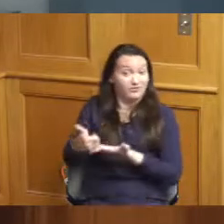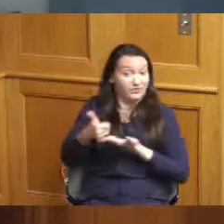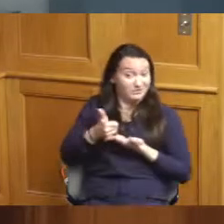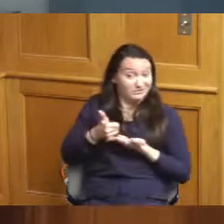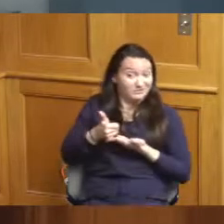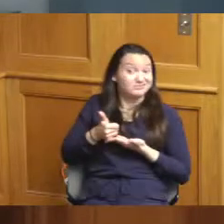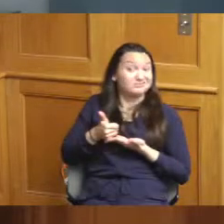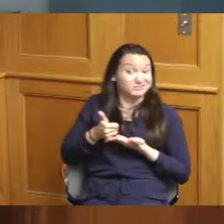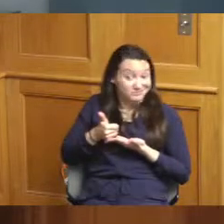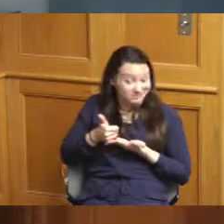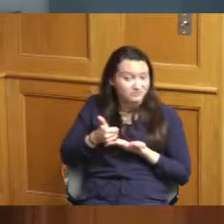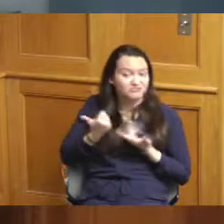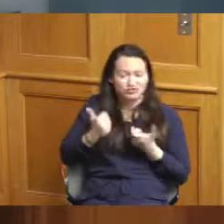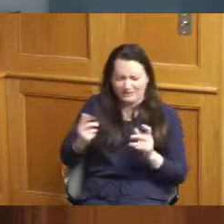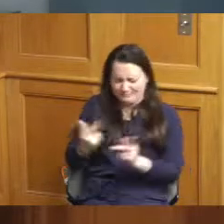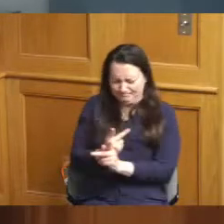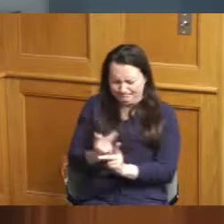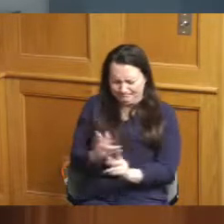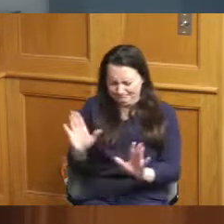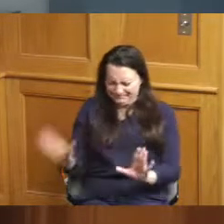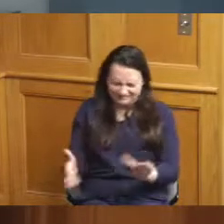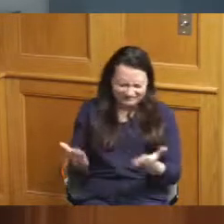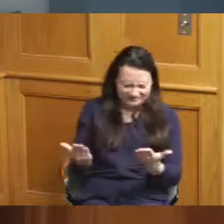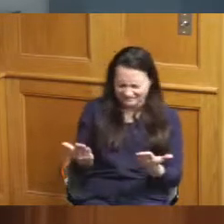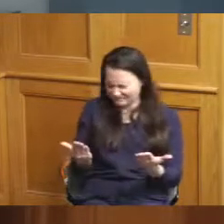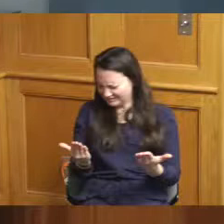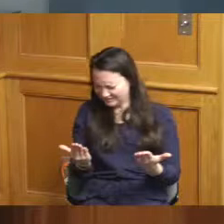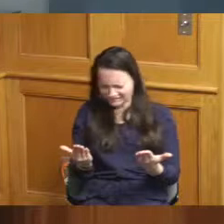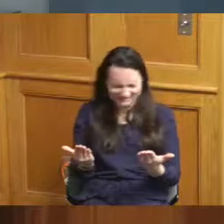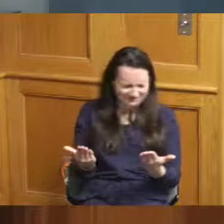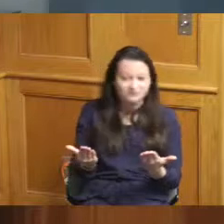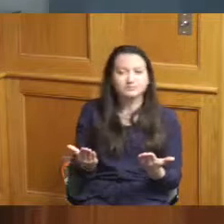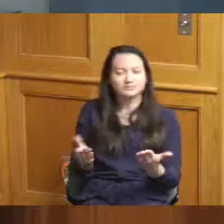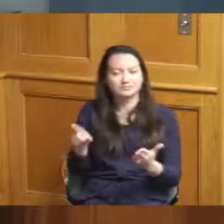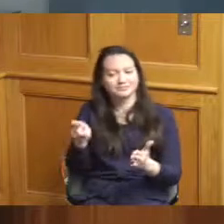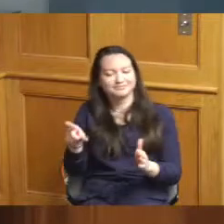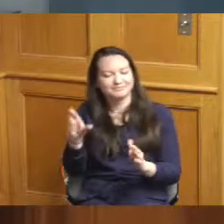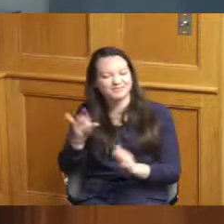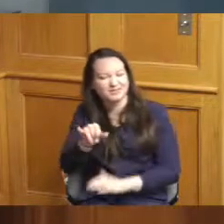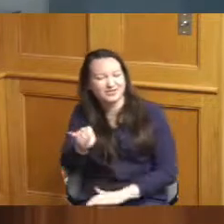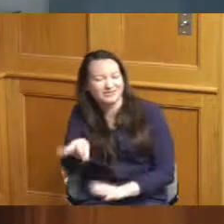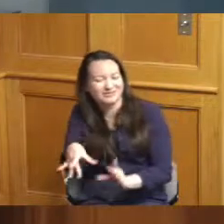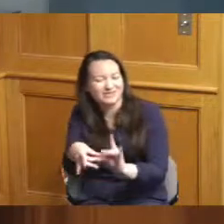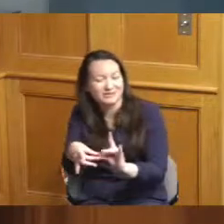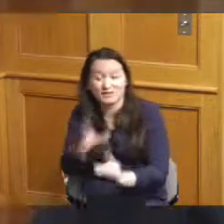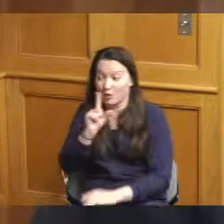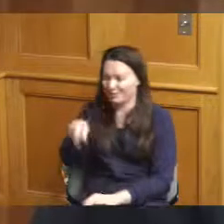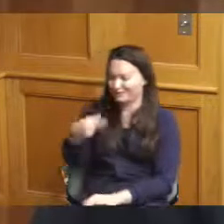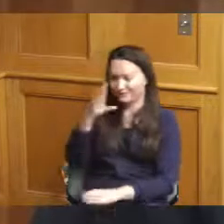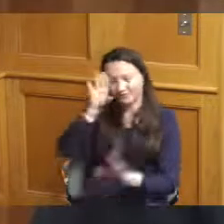I just as we're trying to sort through this because as the Administrators pointed out it's not just about the jobs but also the investment